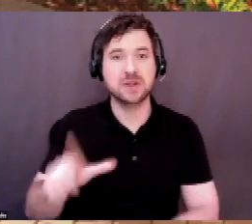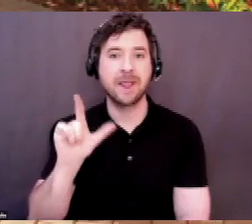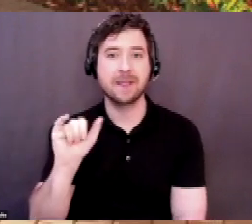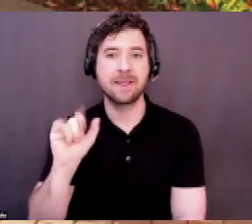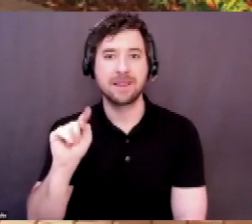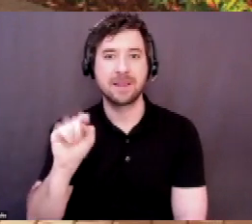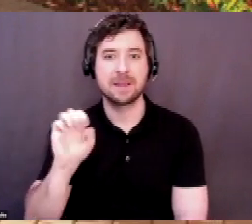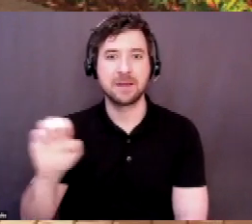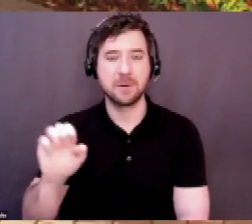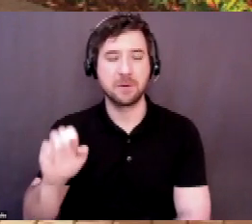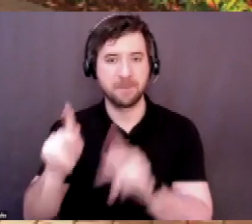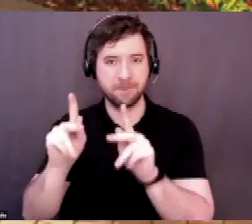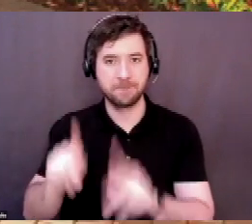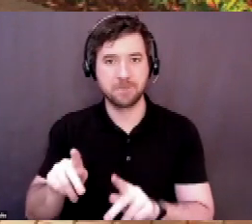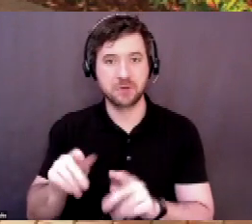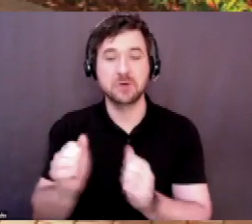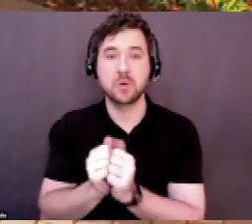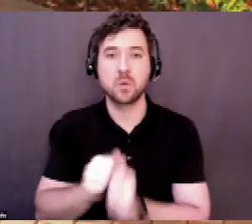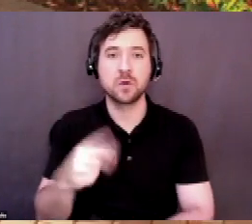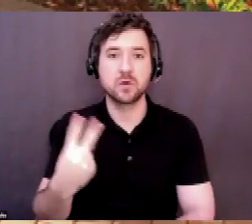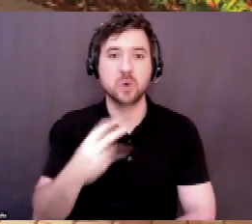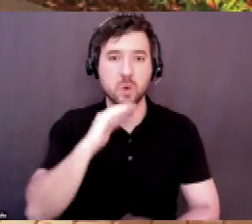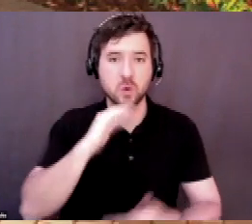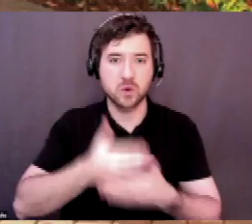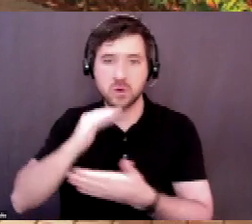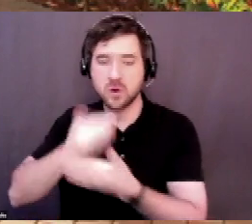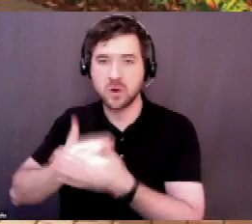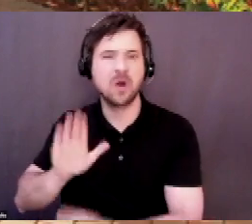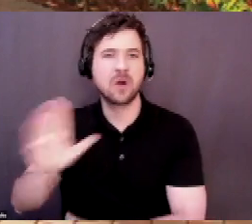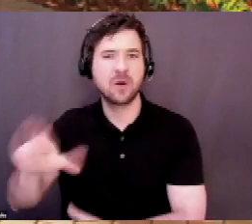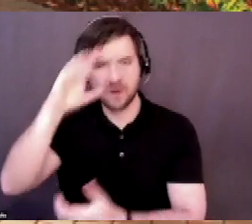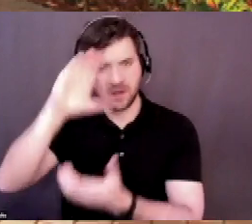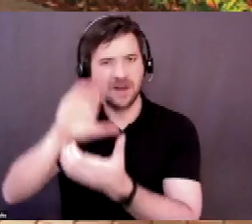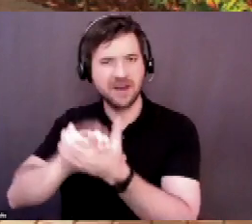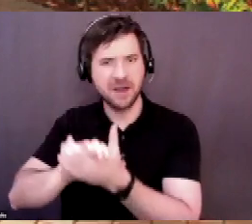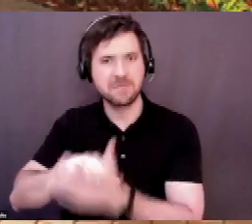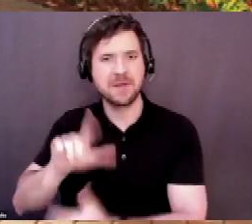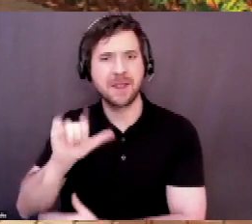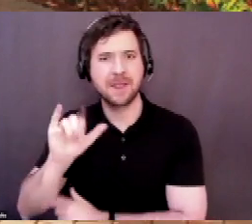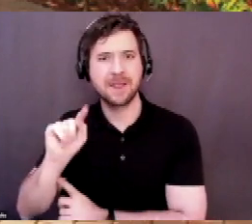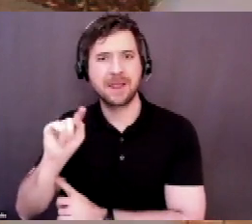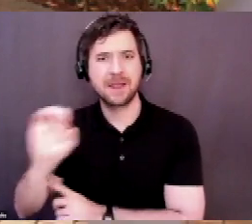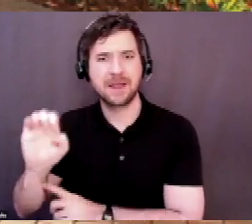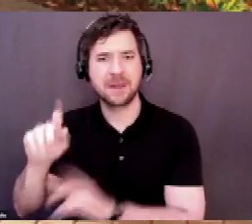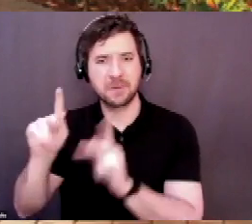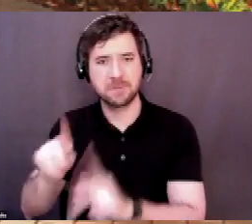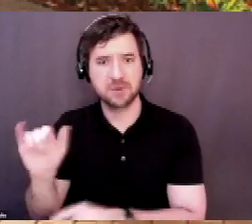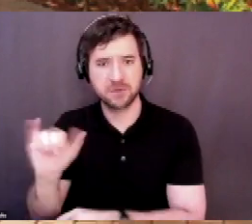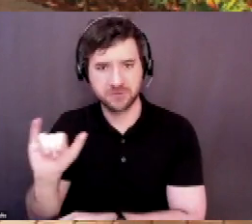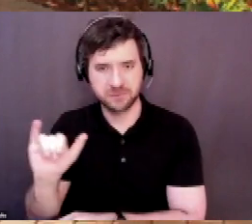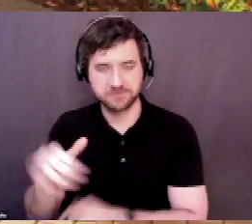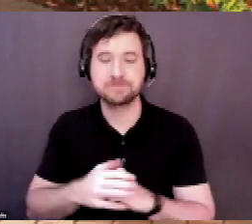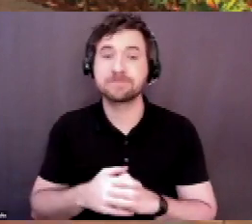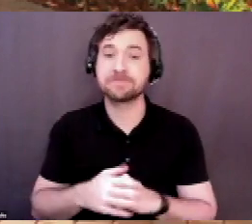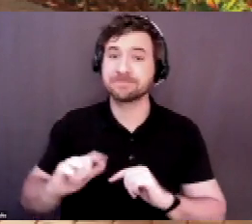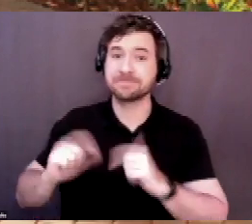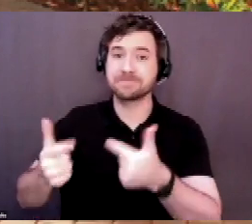and her husband Therin is also a little person and I'm going to turn it over to Laura.